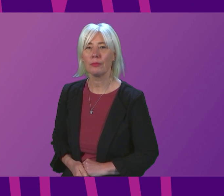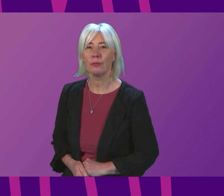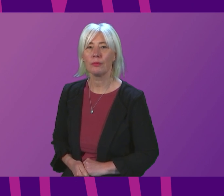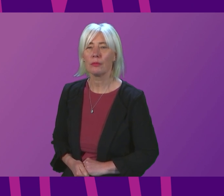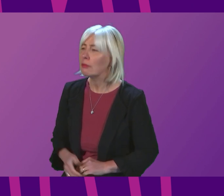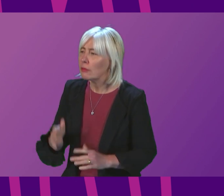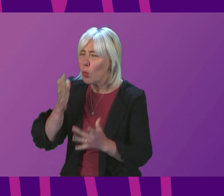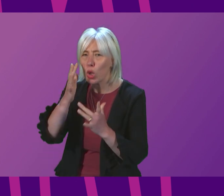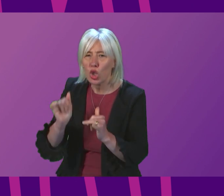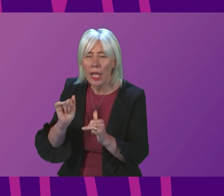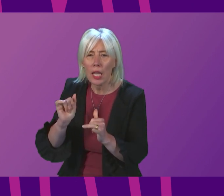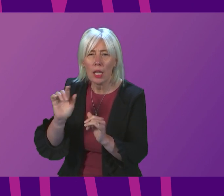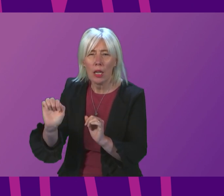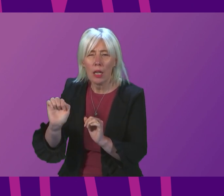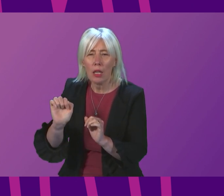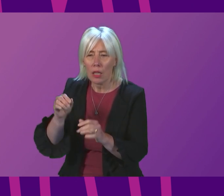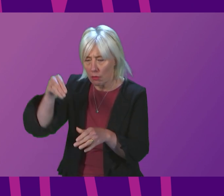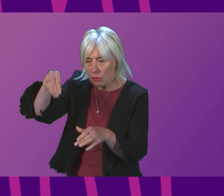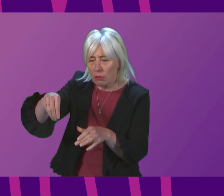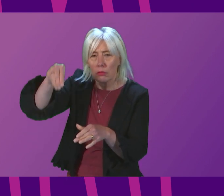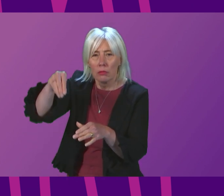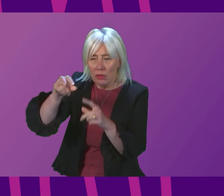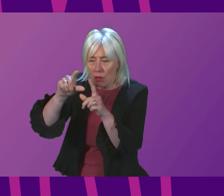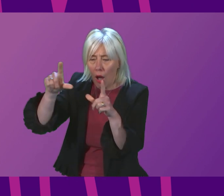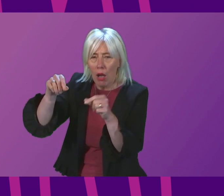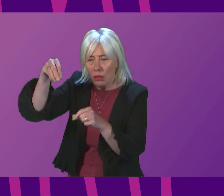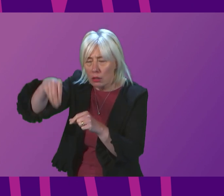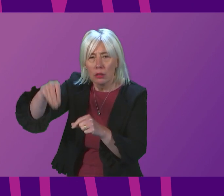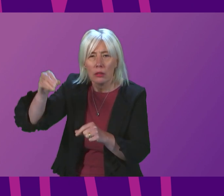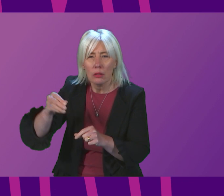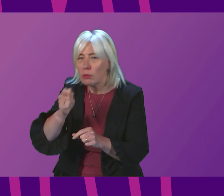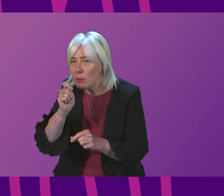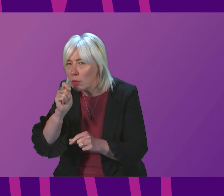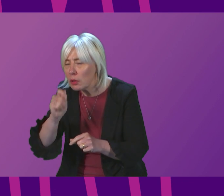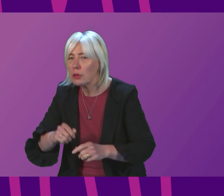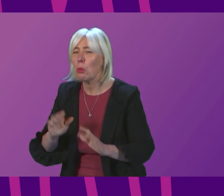Bear with us for a second.